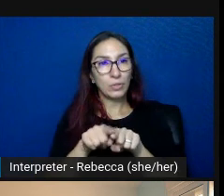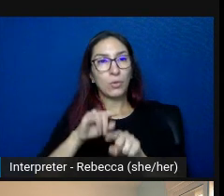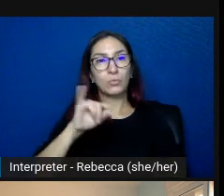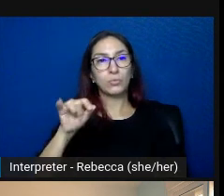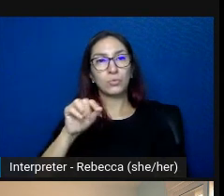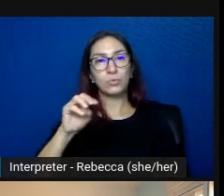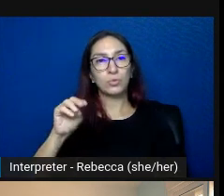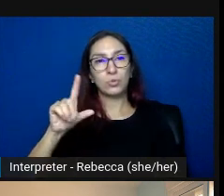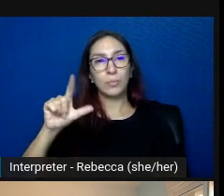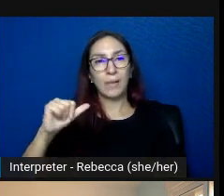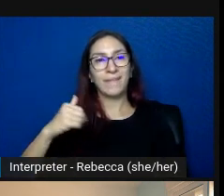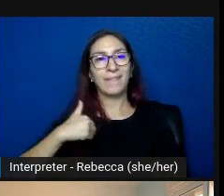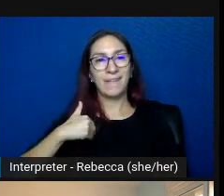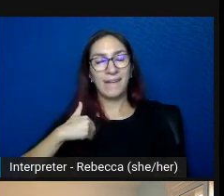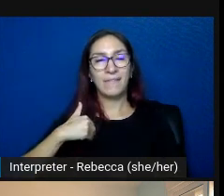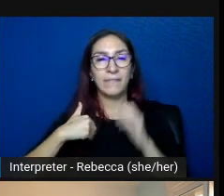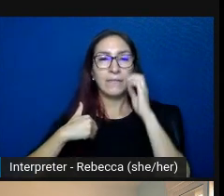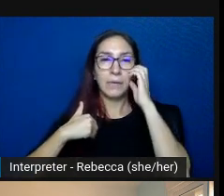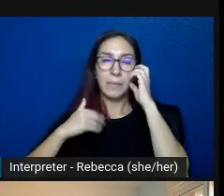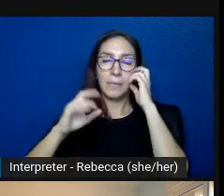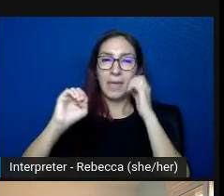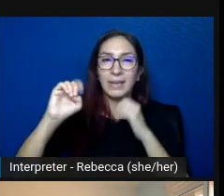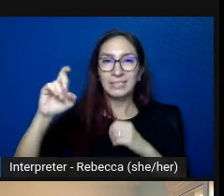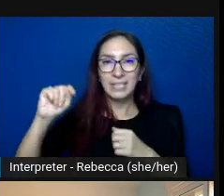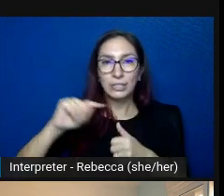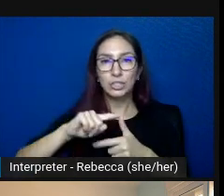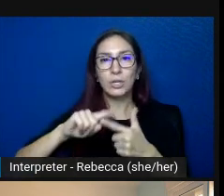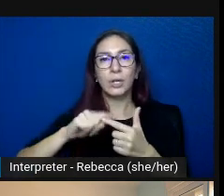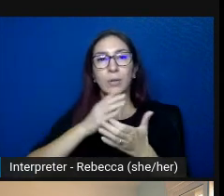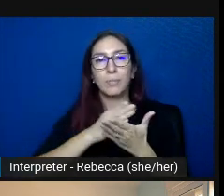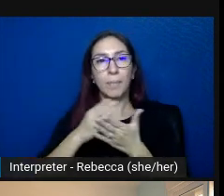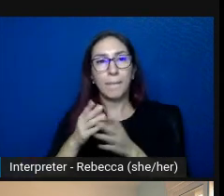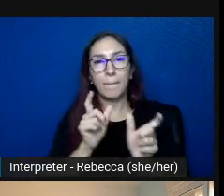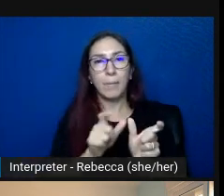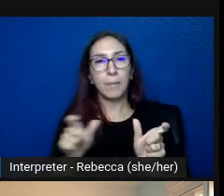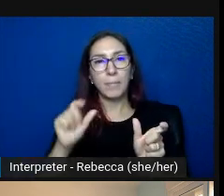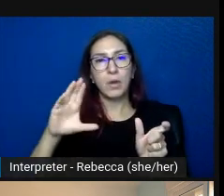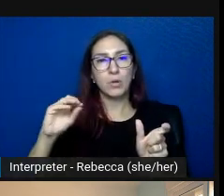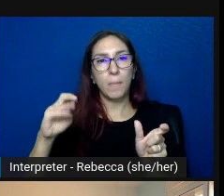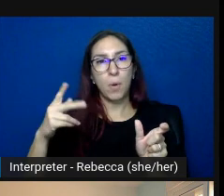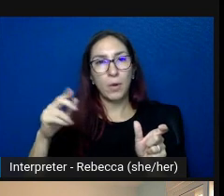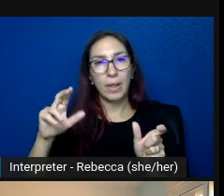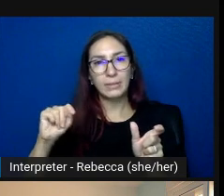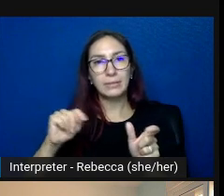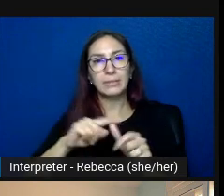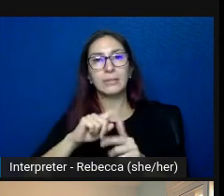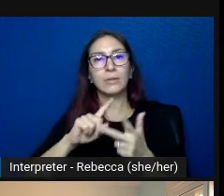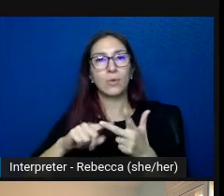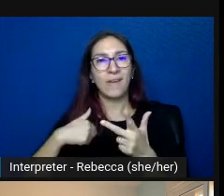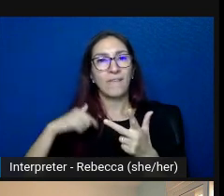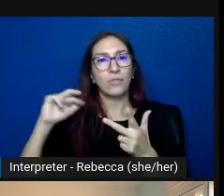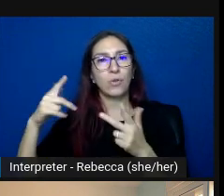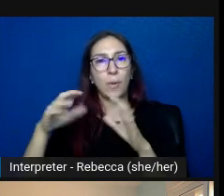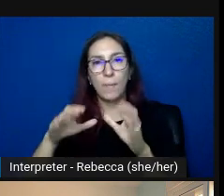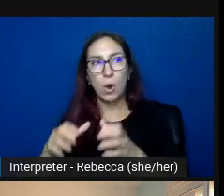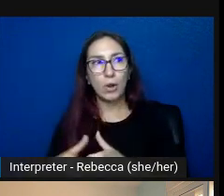components, libraries, plugins. We have third parties and other developers that provide plugins